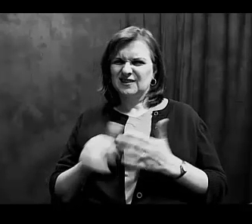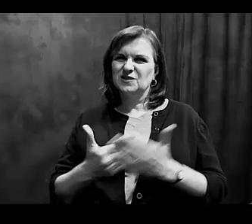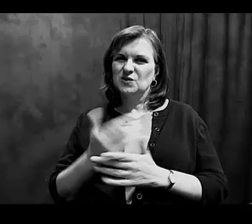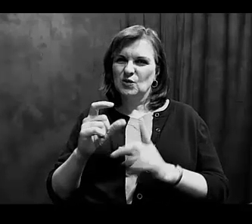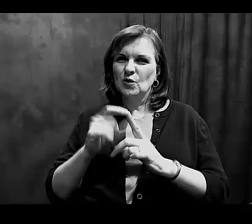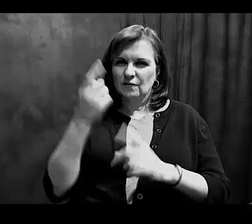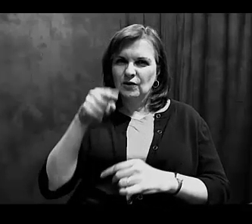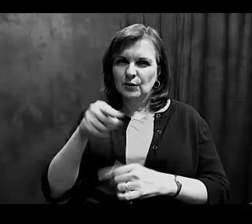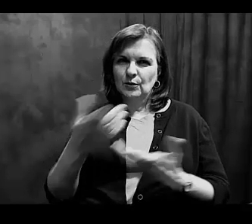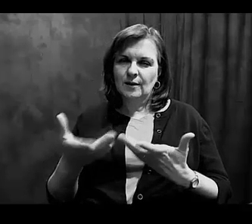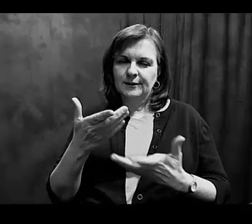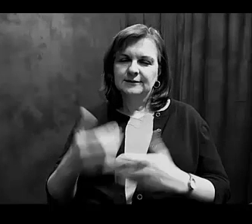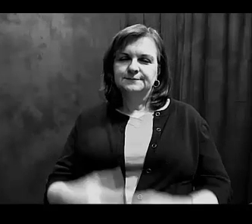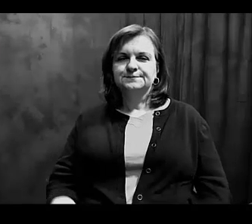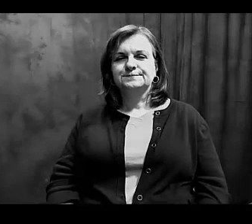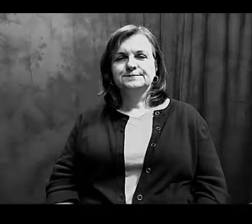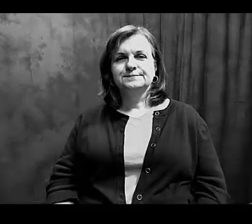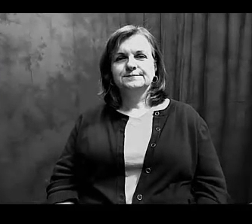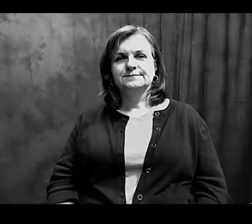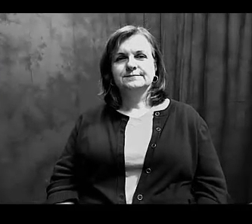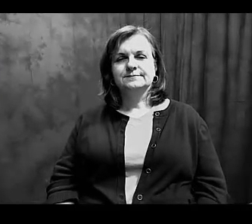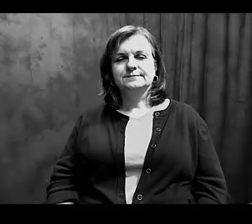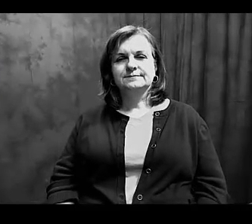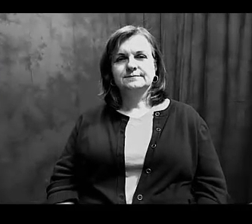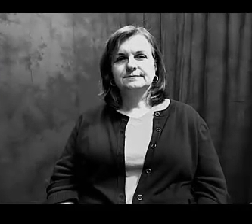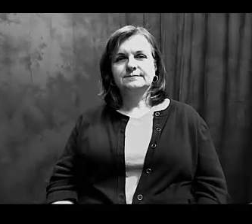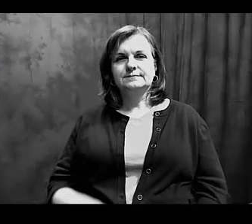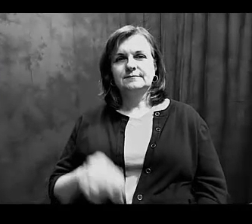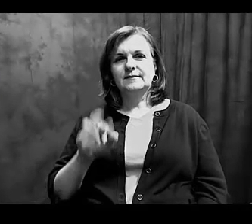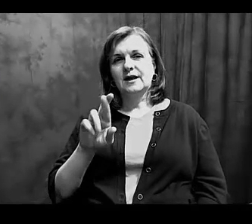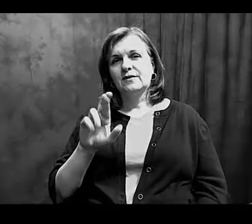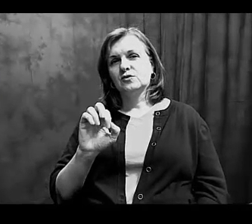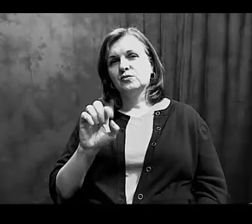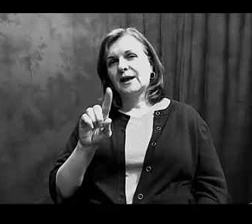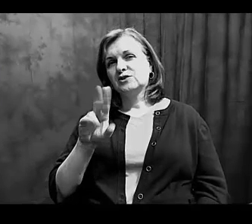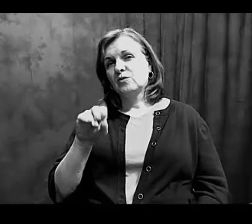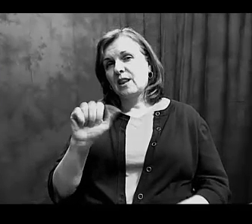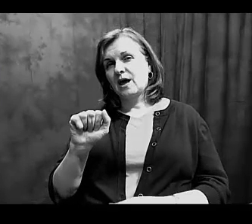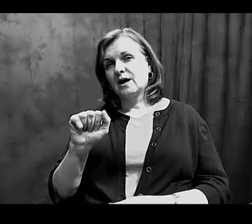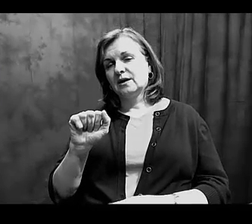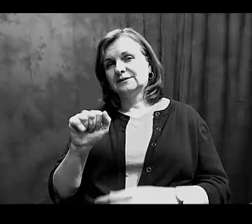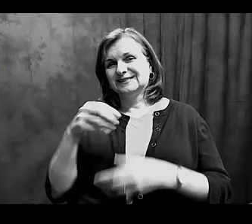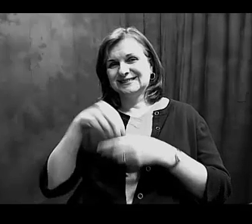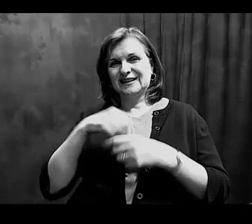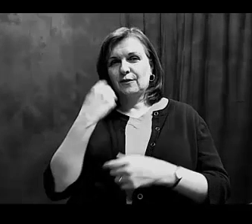this is probably a new term for you it is associated with the mouth